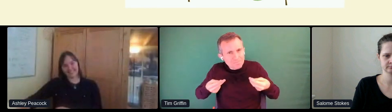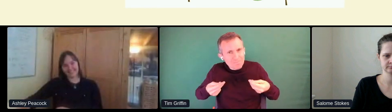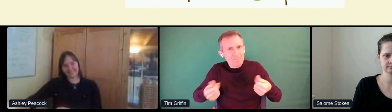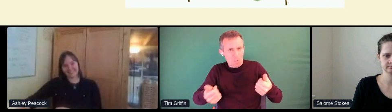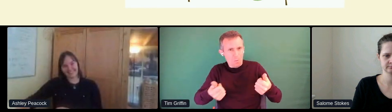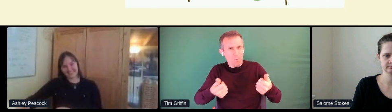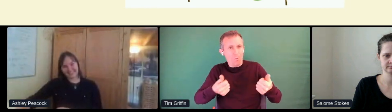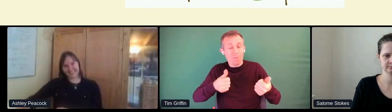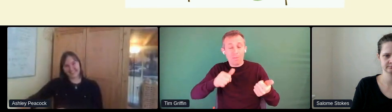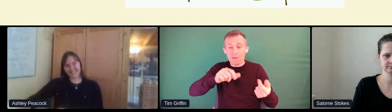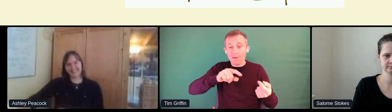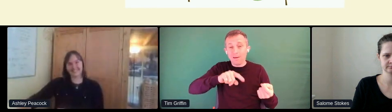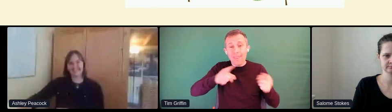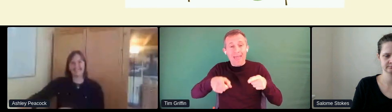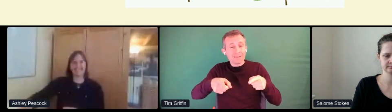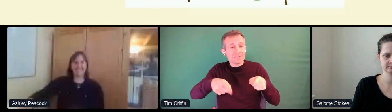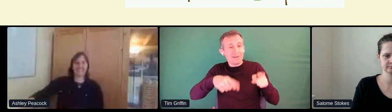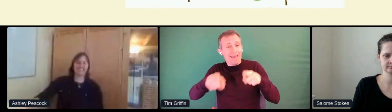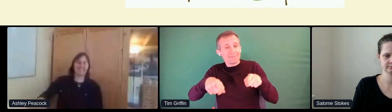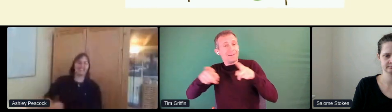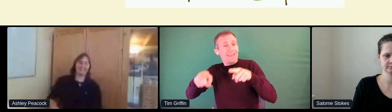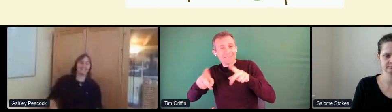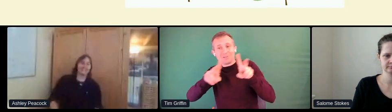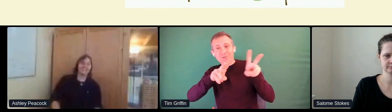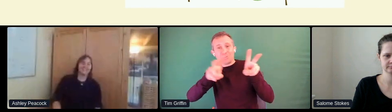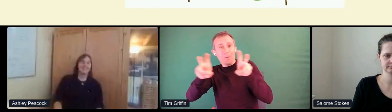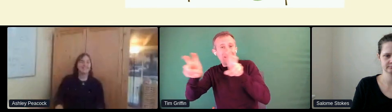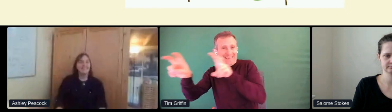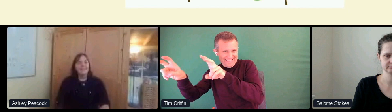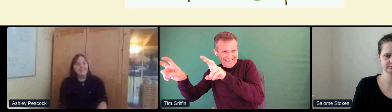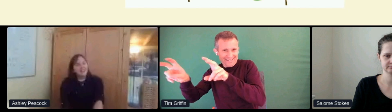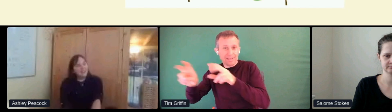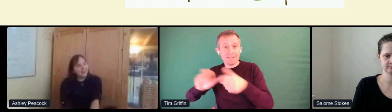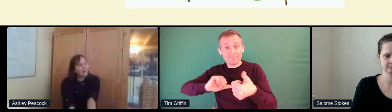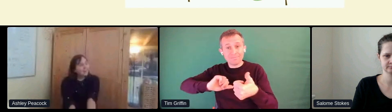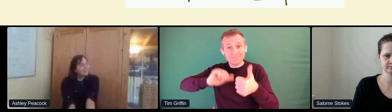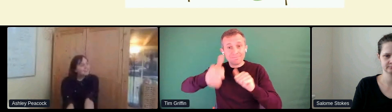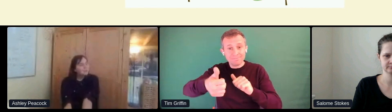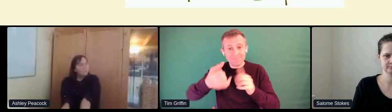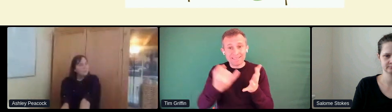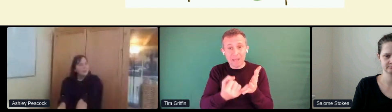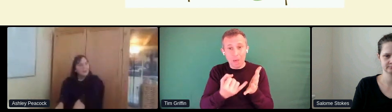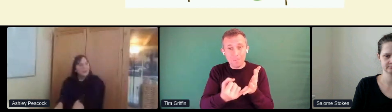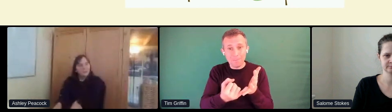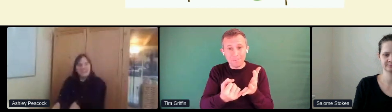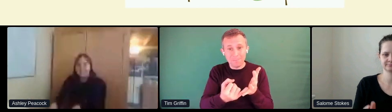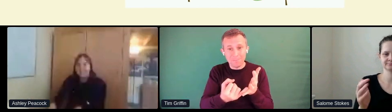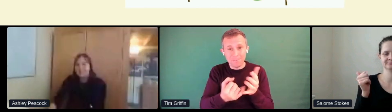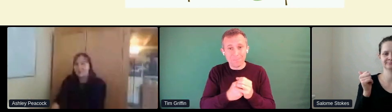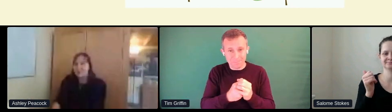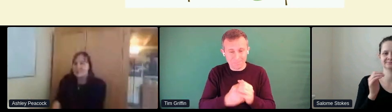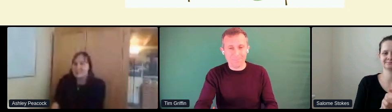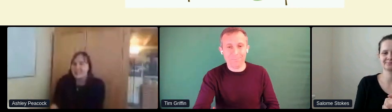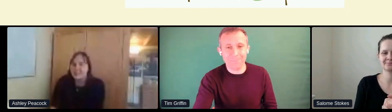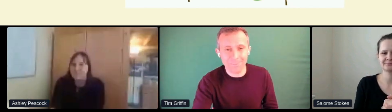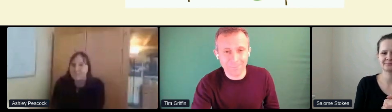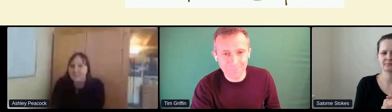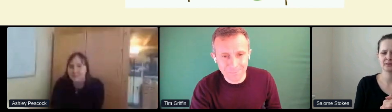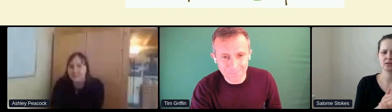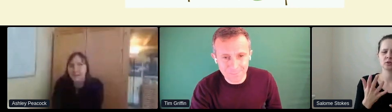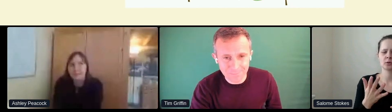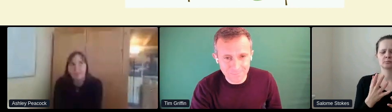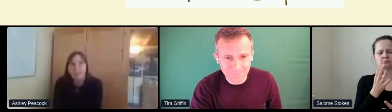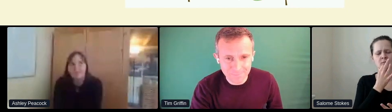So what's the difficulties that you have with public transport?